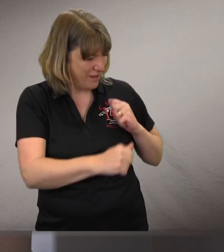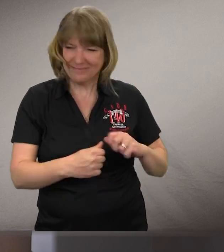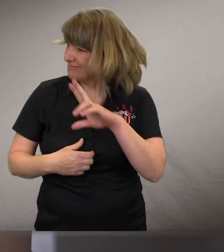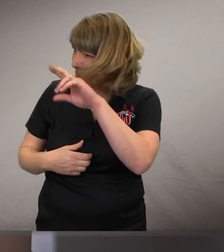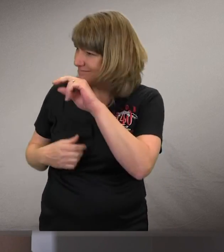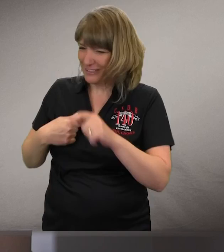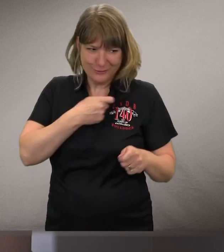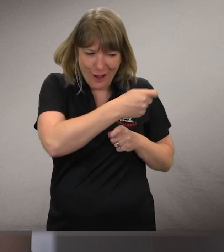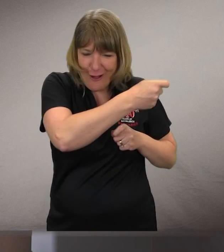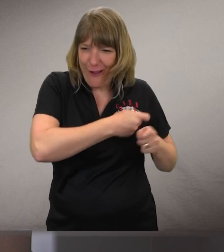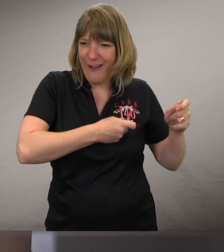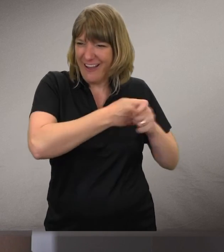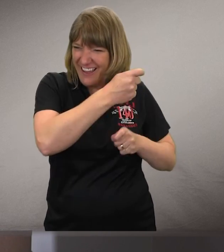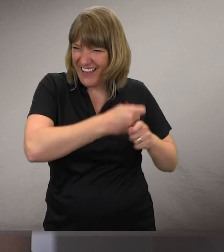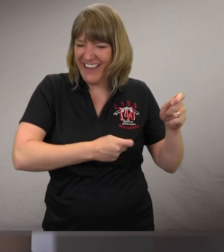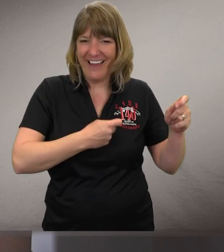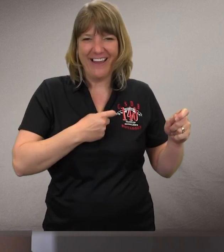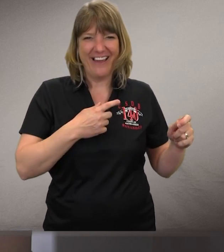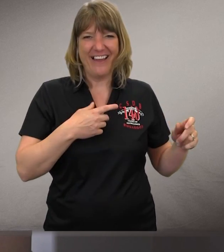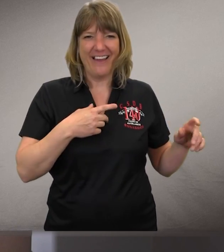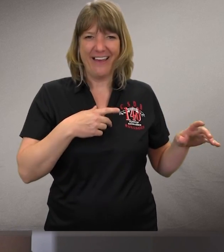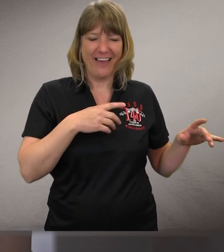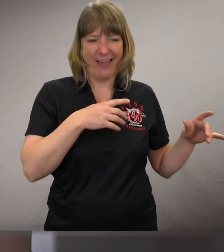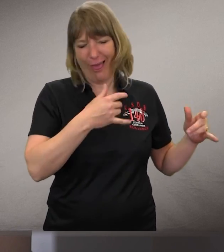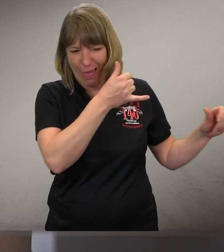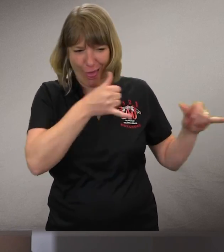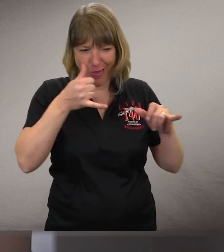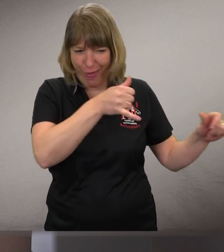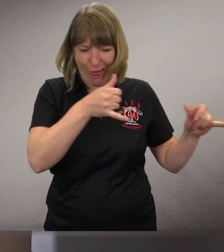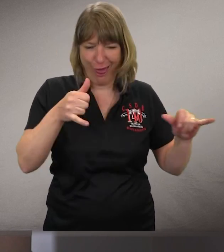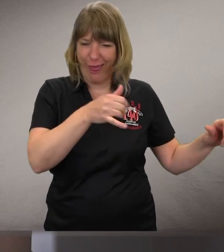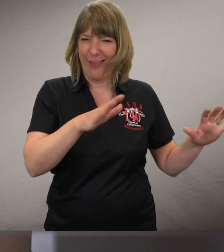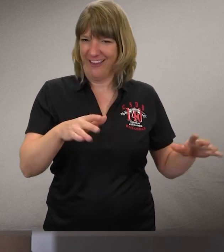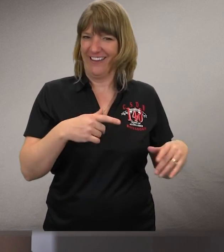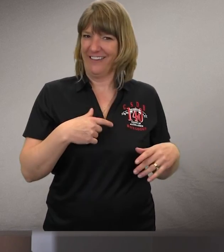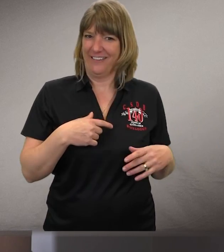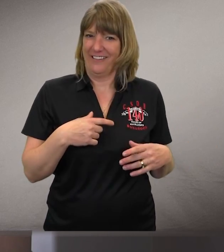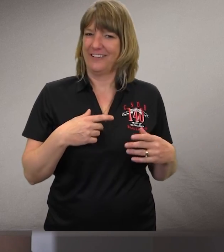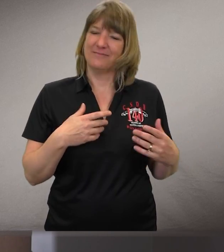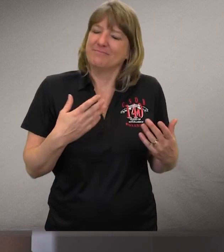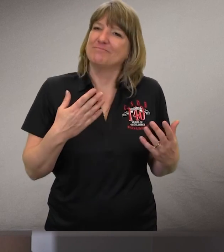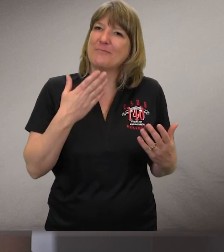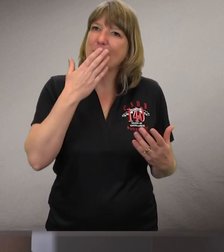but we'll be joking and everything. [Laugh] I'll be messing with him. He'll be messing with me.